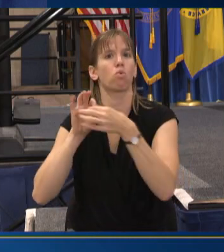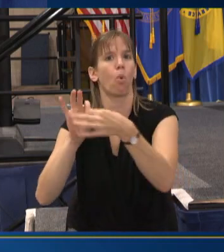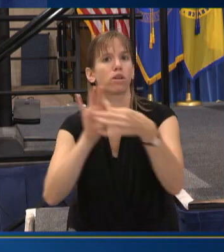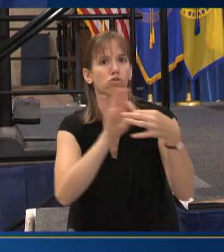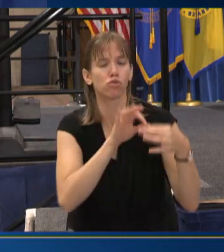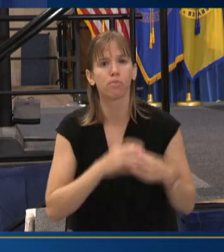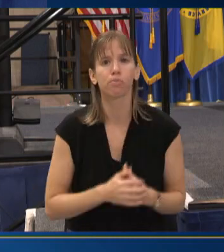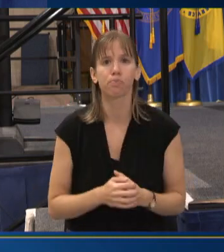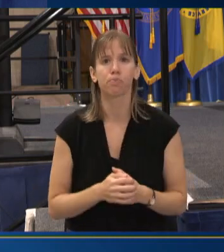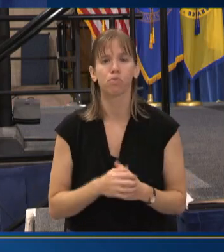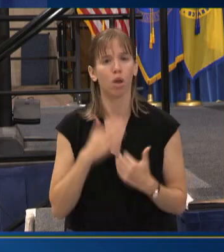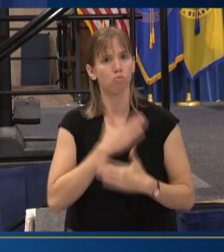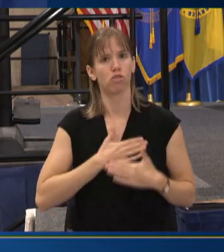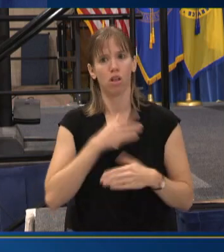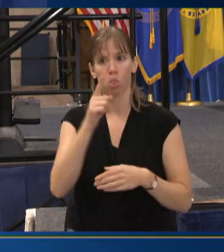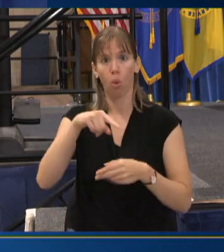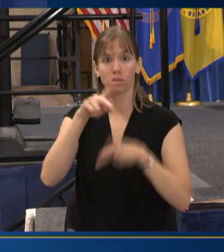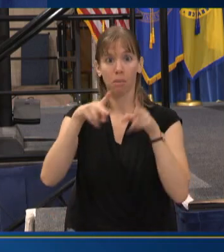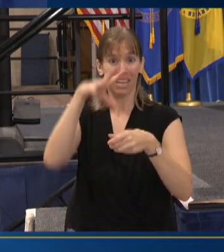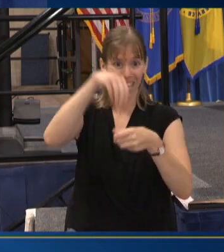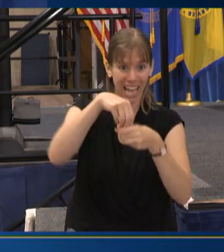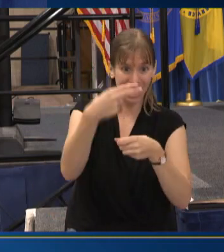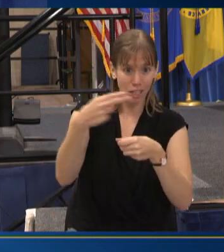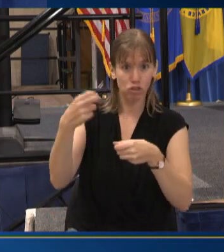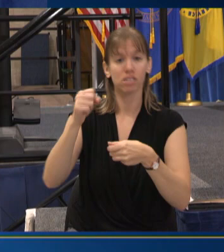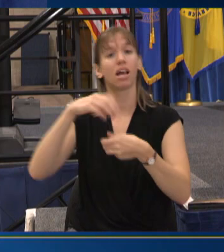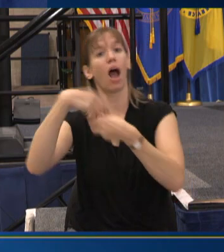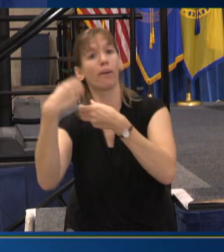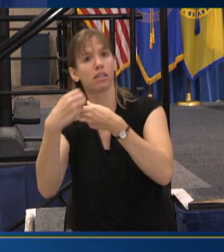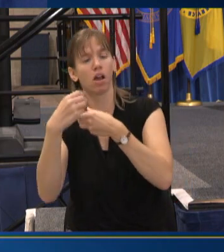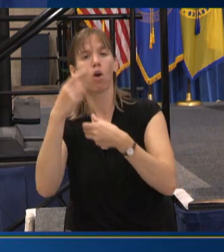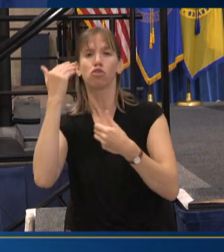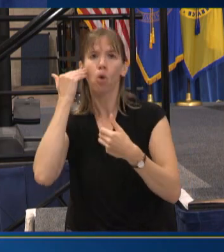both within HHS and beyond knowing that protecting health should be foundational